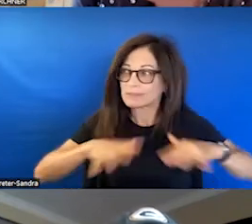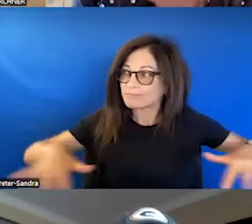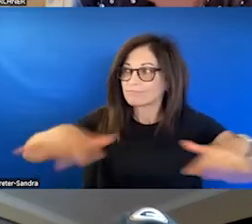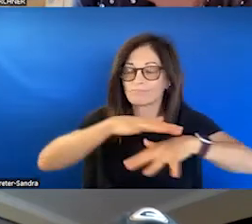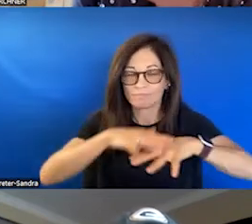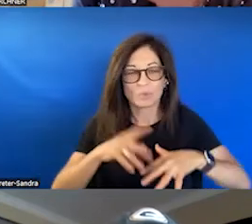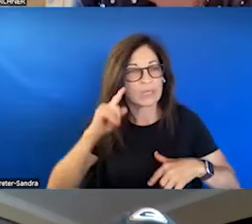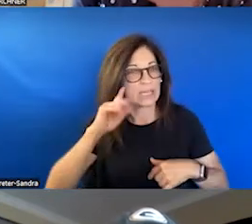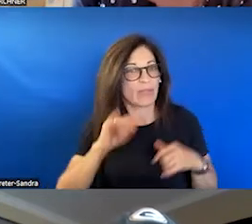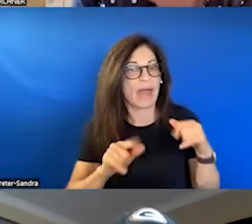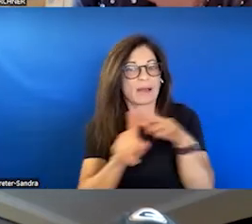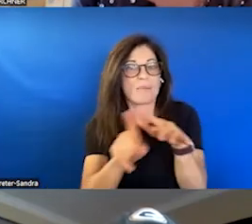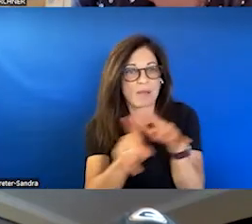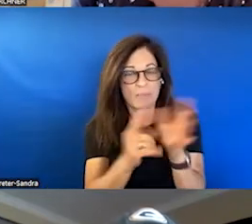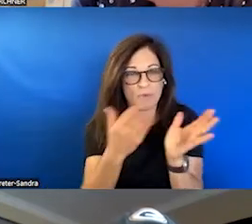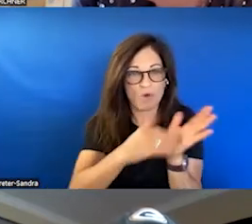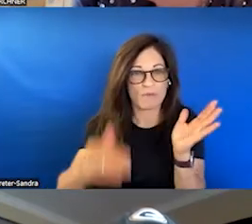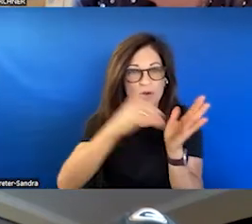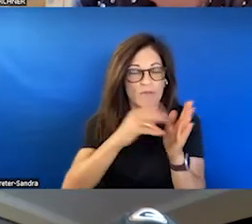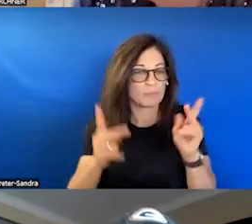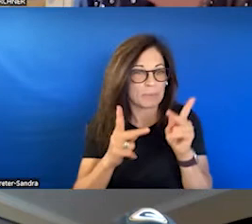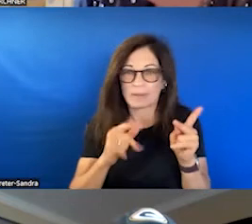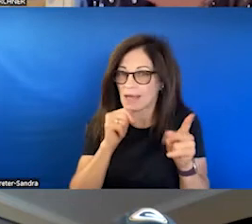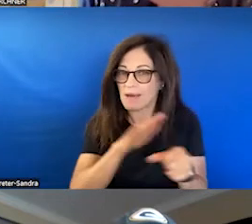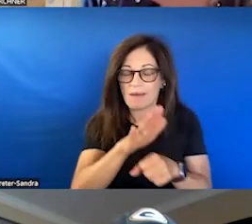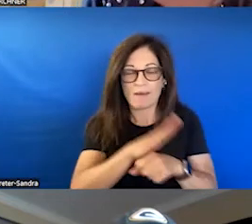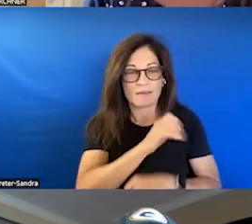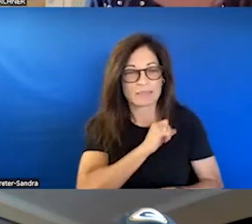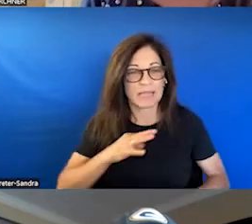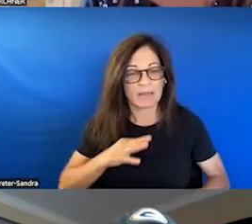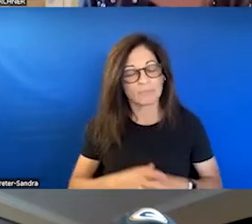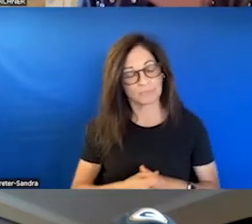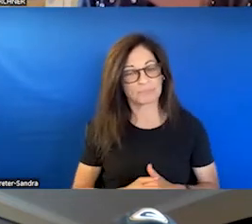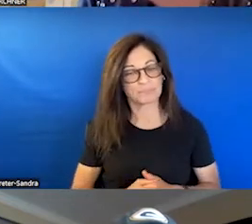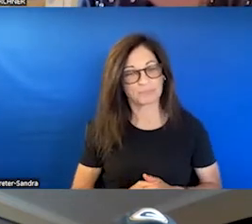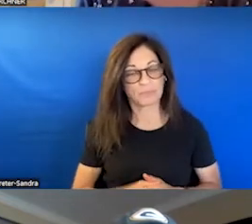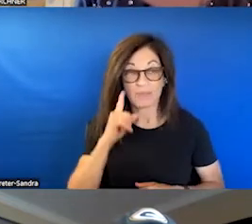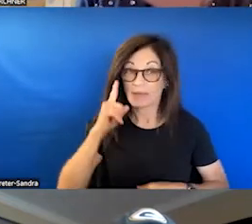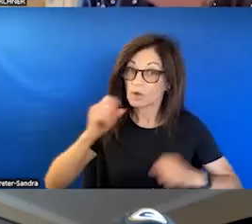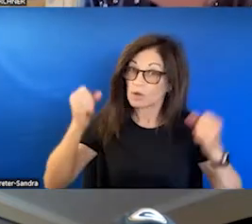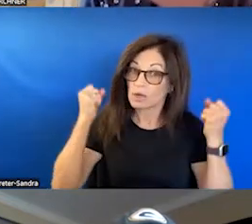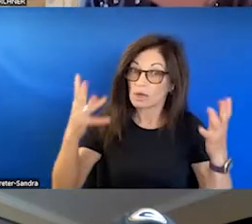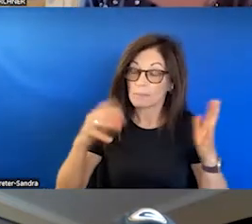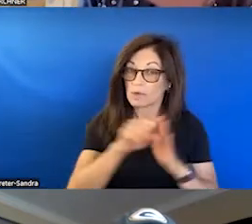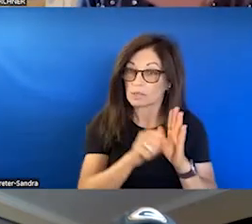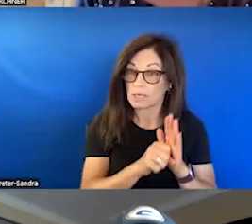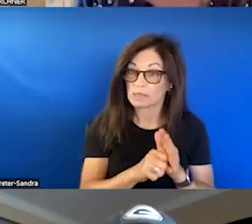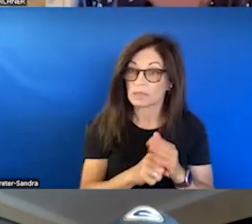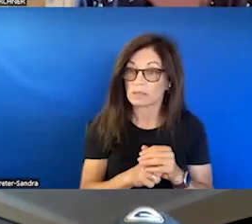TIME AND TIME AGAIN. I THINK FOR A NUMBER OF STATES. A SIGNIFICANT, ENOUGH NUMBER,.